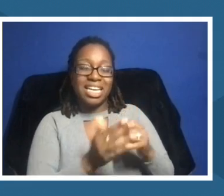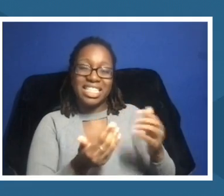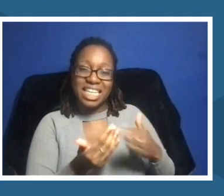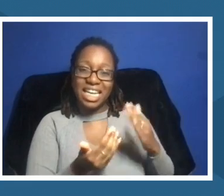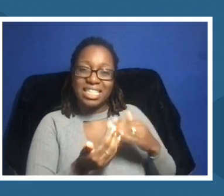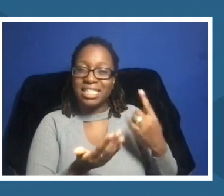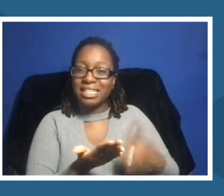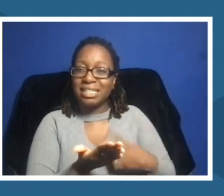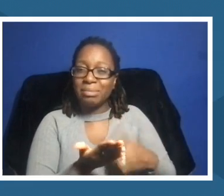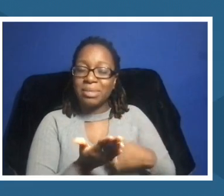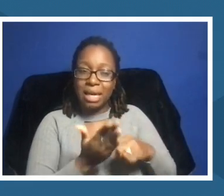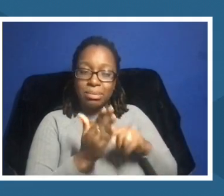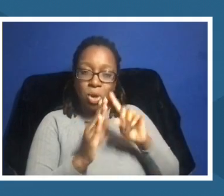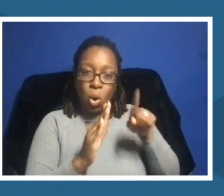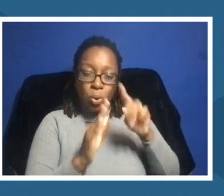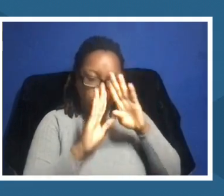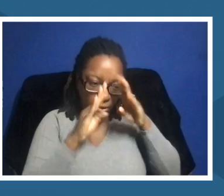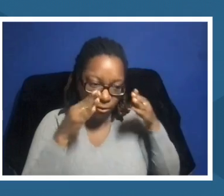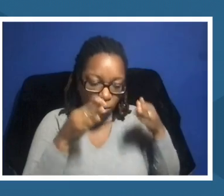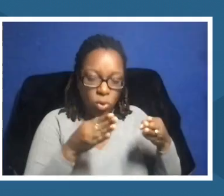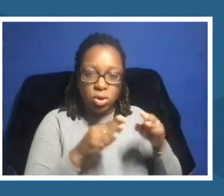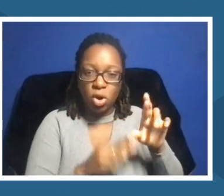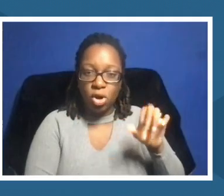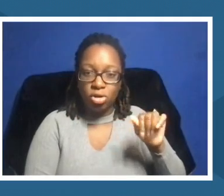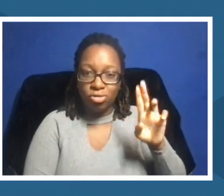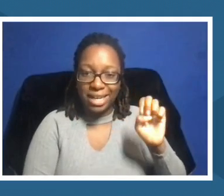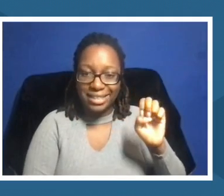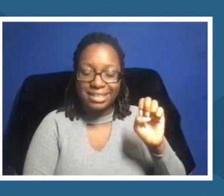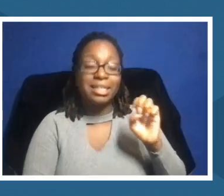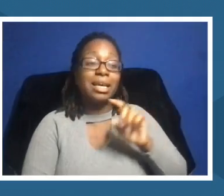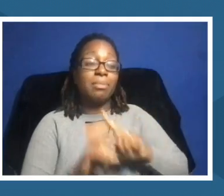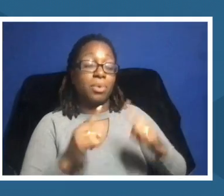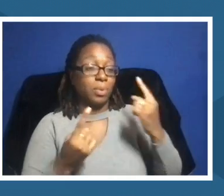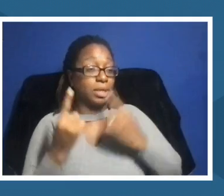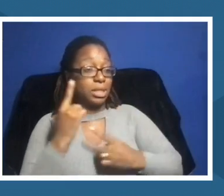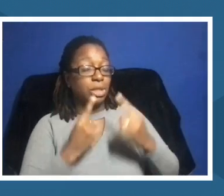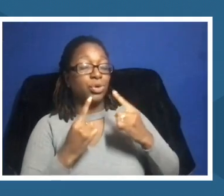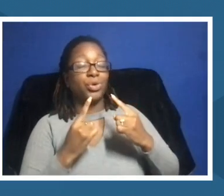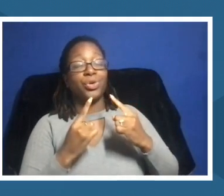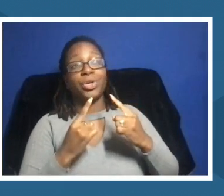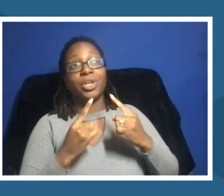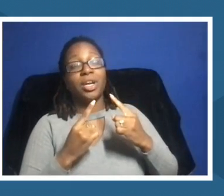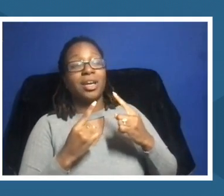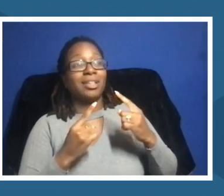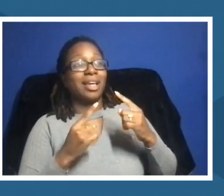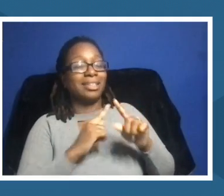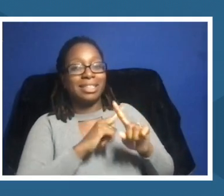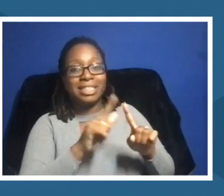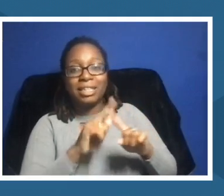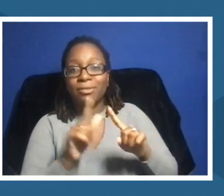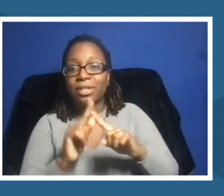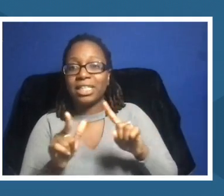lens but then when we think about the generational differences uh the diasporic differences the ethnic